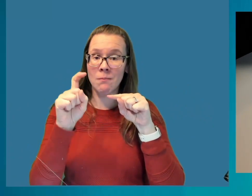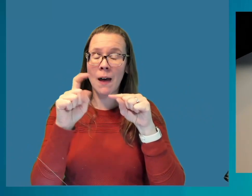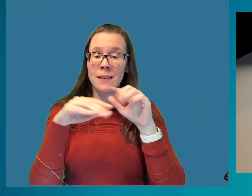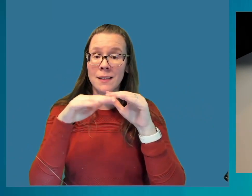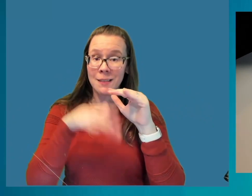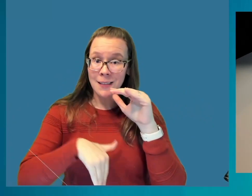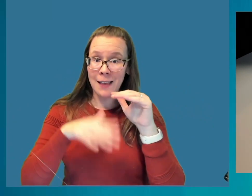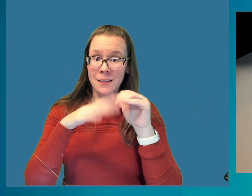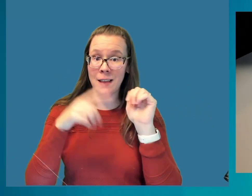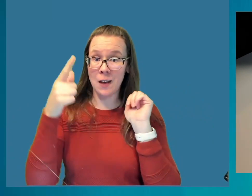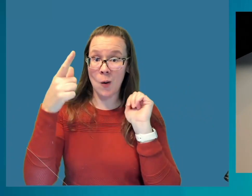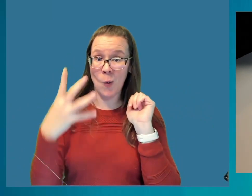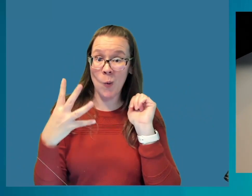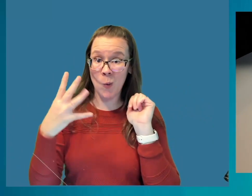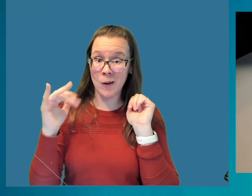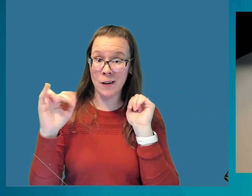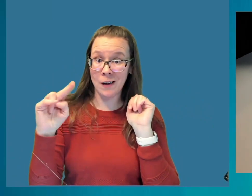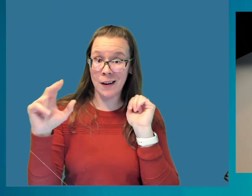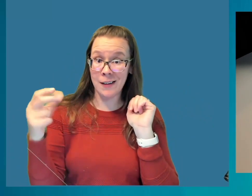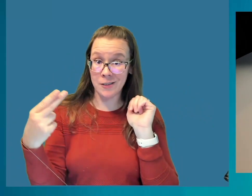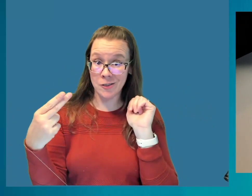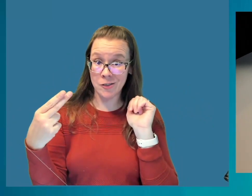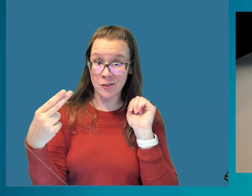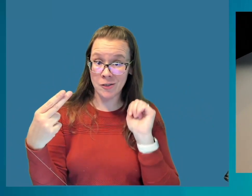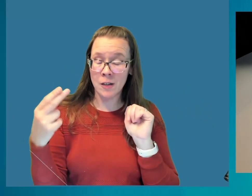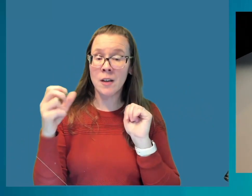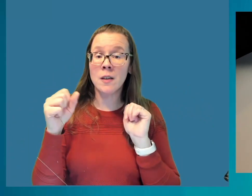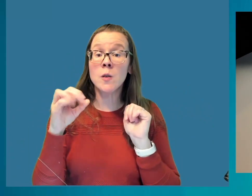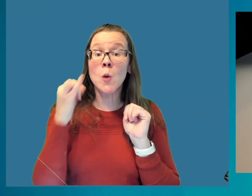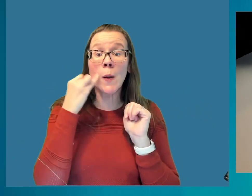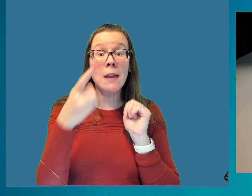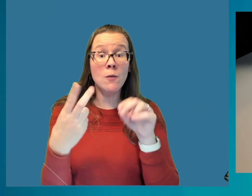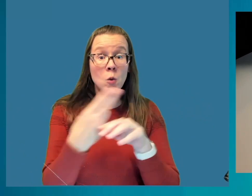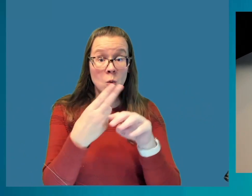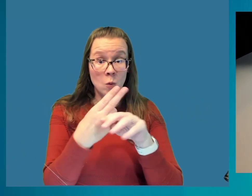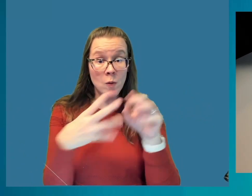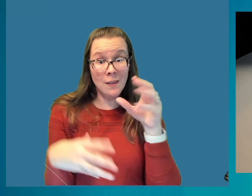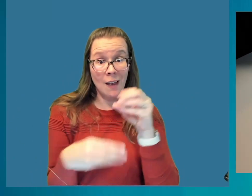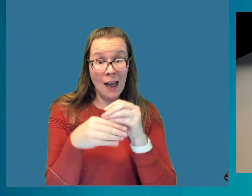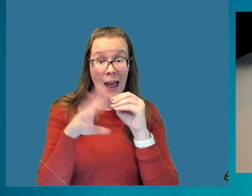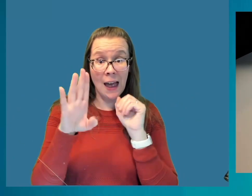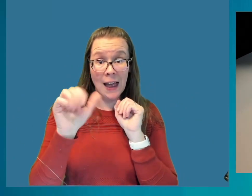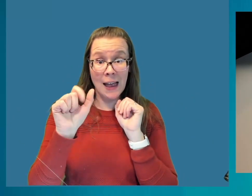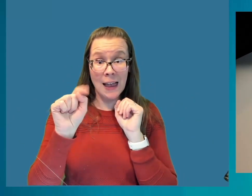what postage to use, and those kinds of things. But a key factor is that the overall thickness,